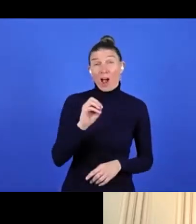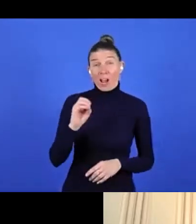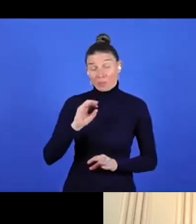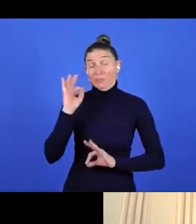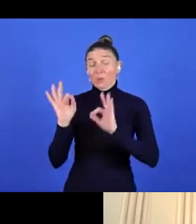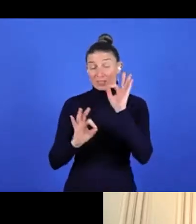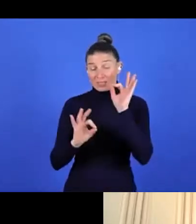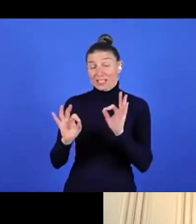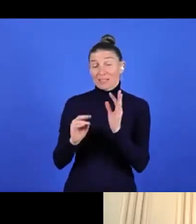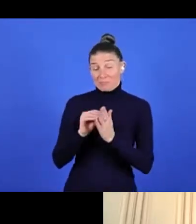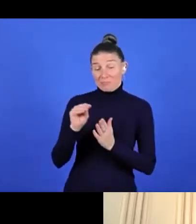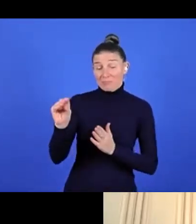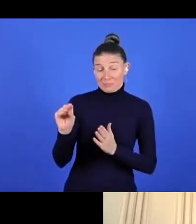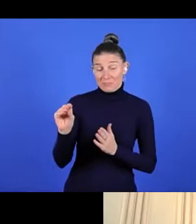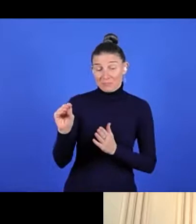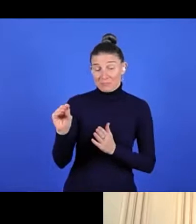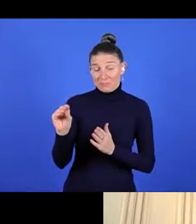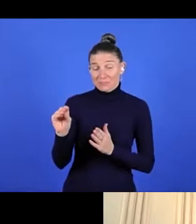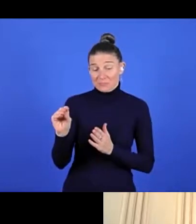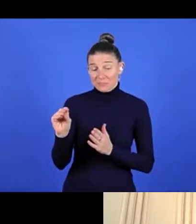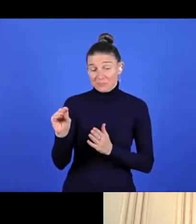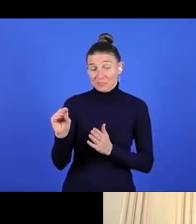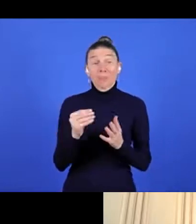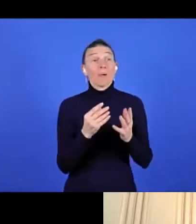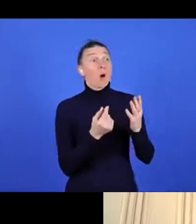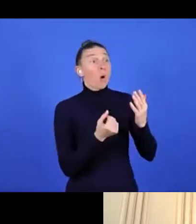. We have to, in the Philippines we have to pay